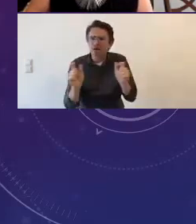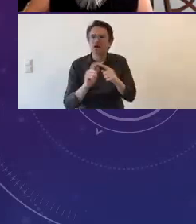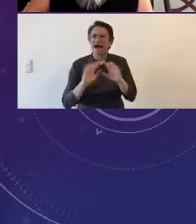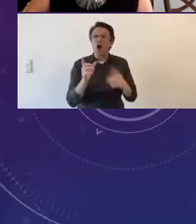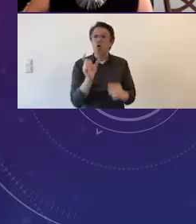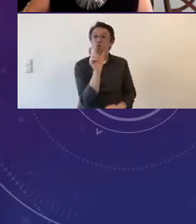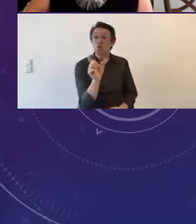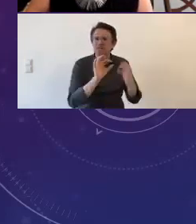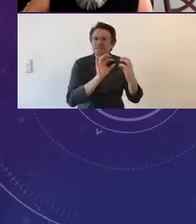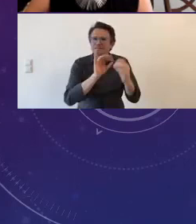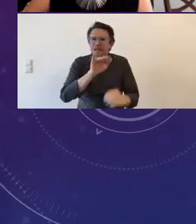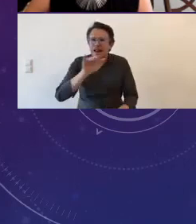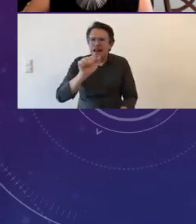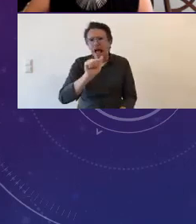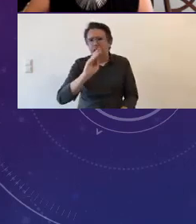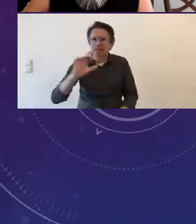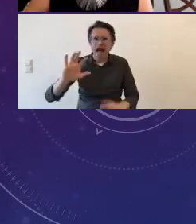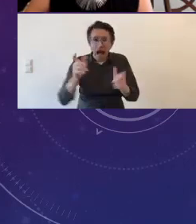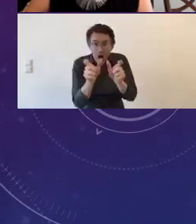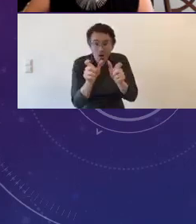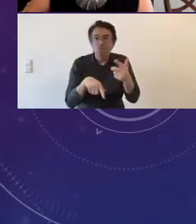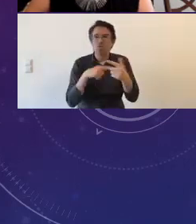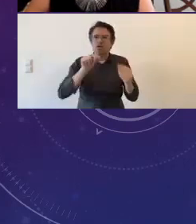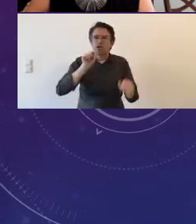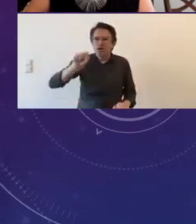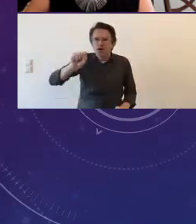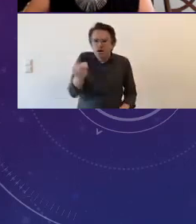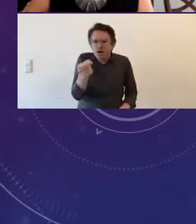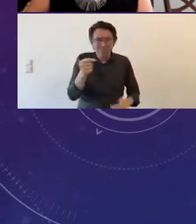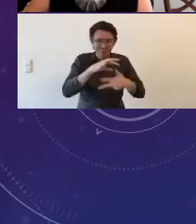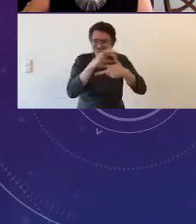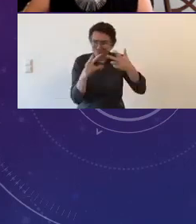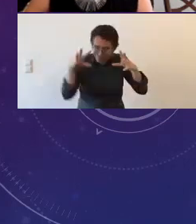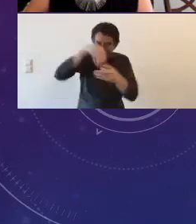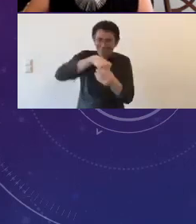organizations around the world who are focusing on inclusive education to